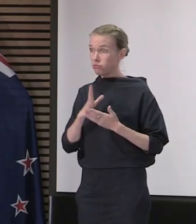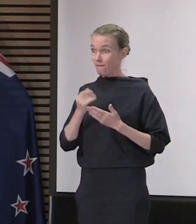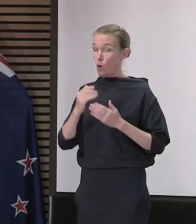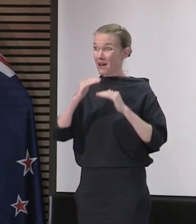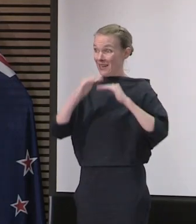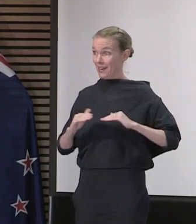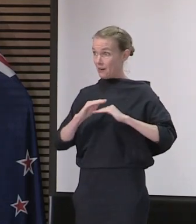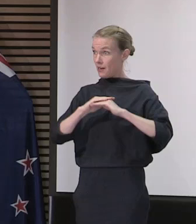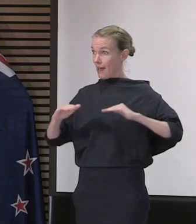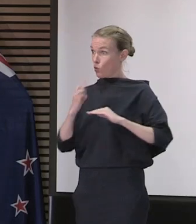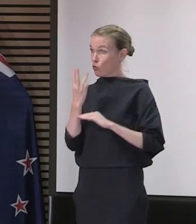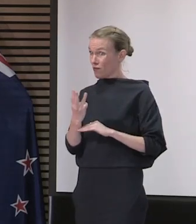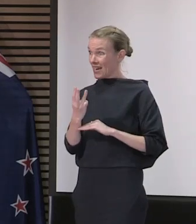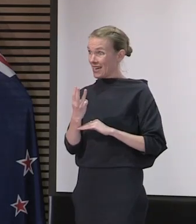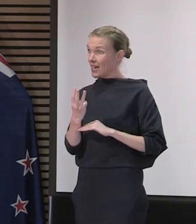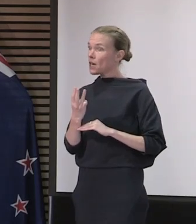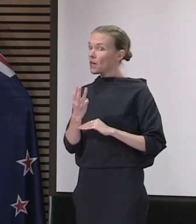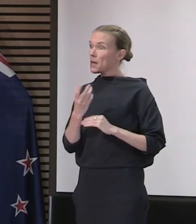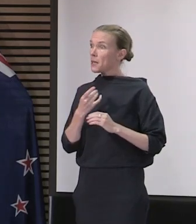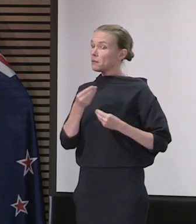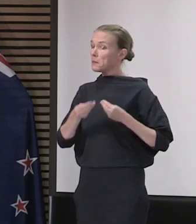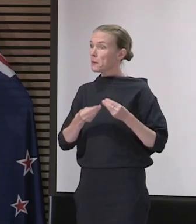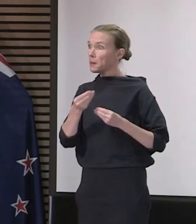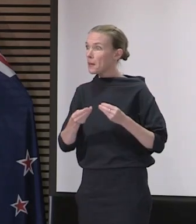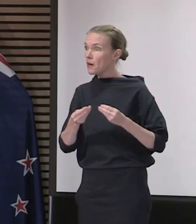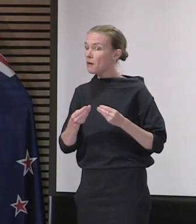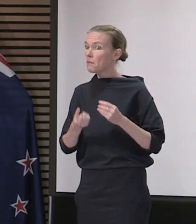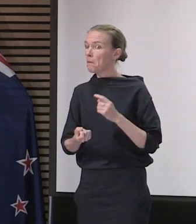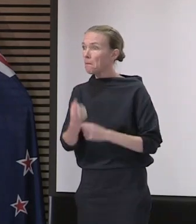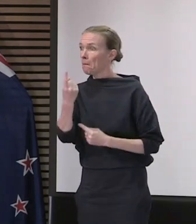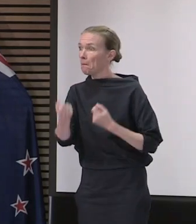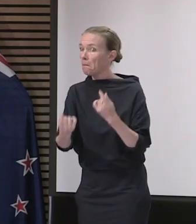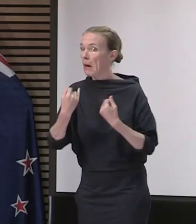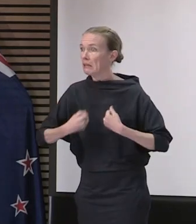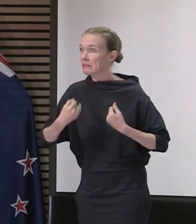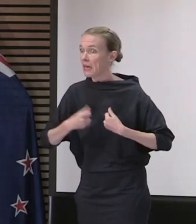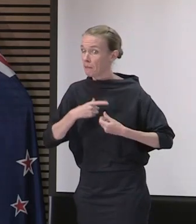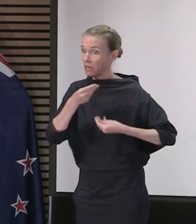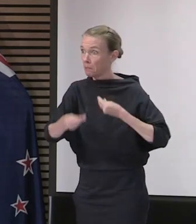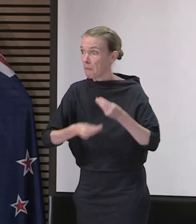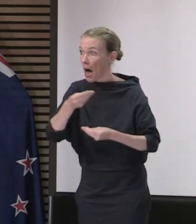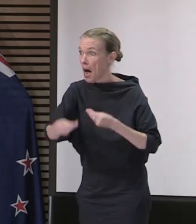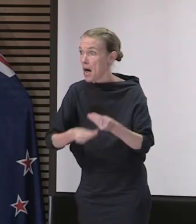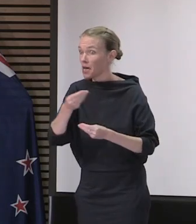Wednesday next week. Yes, that is correct, and